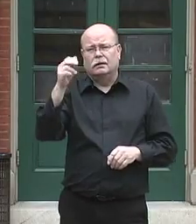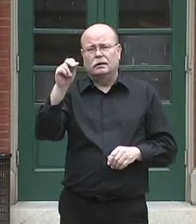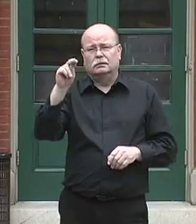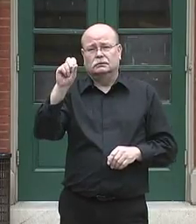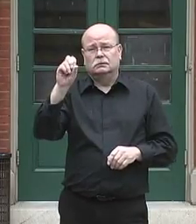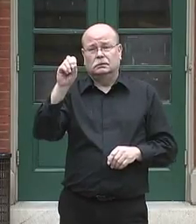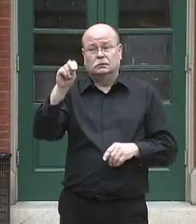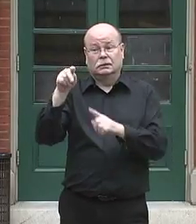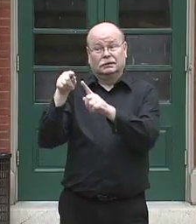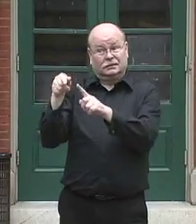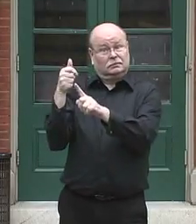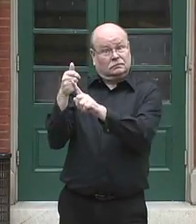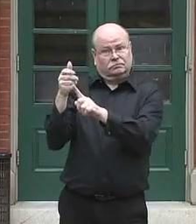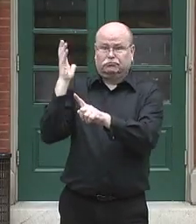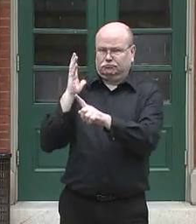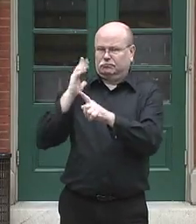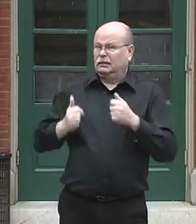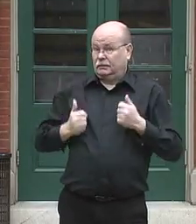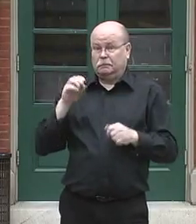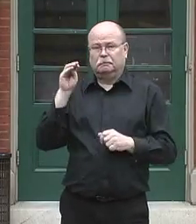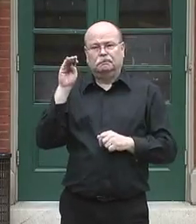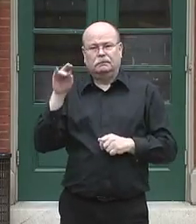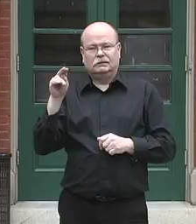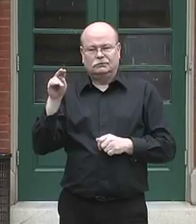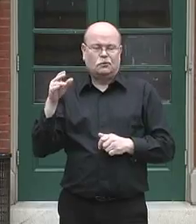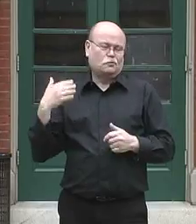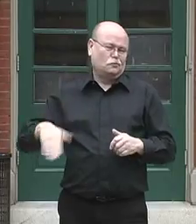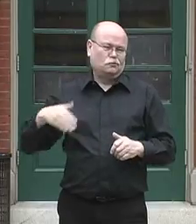who used to live in Minnesota.